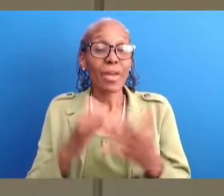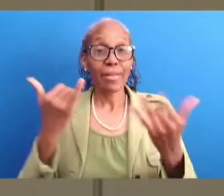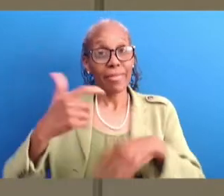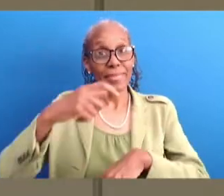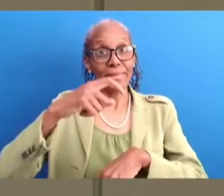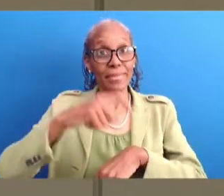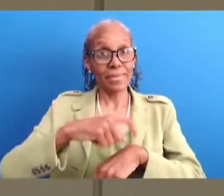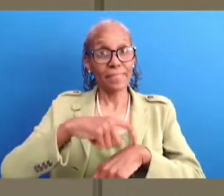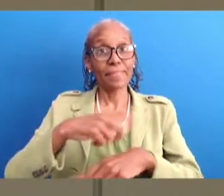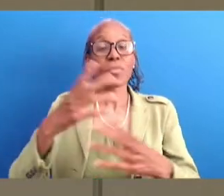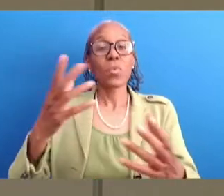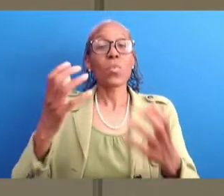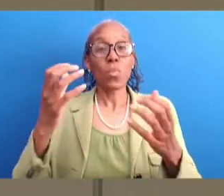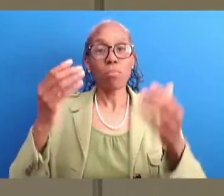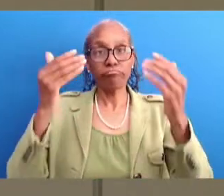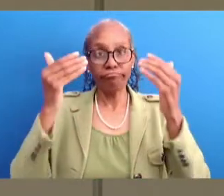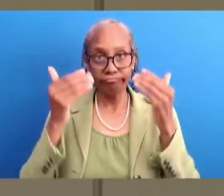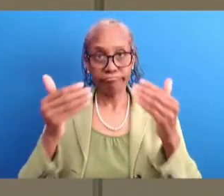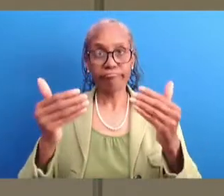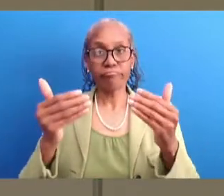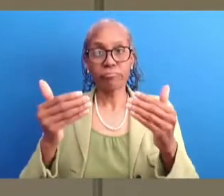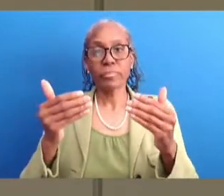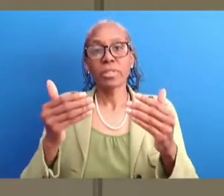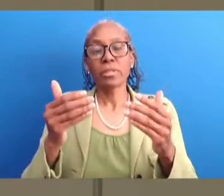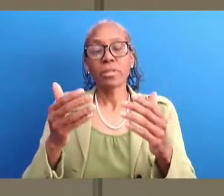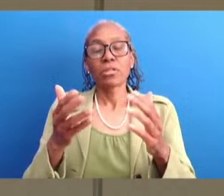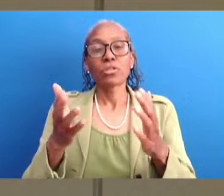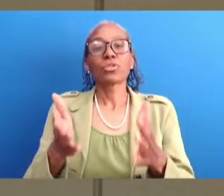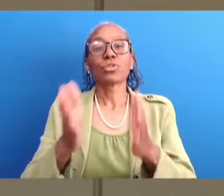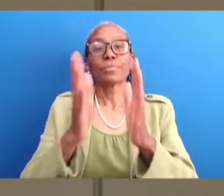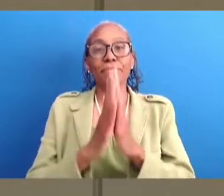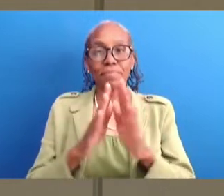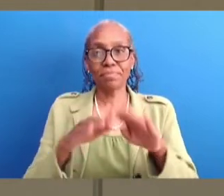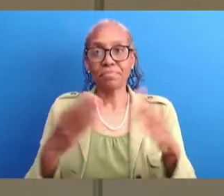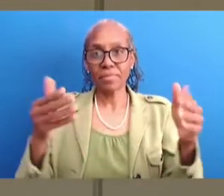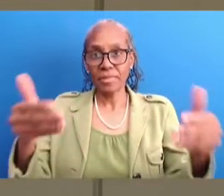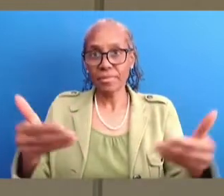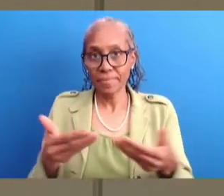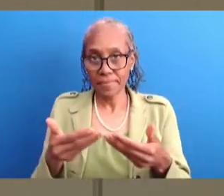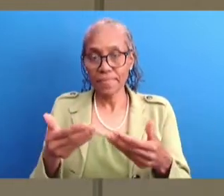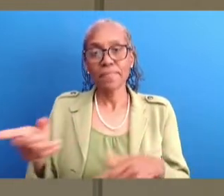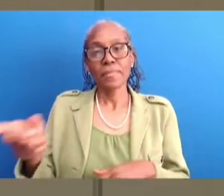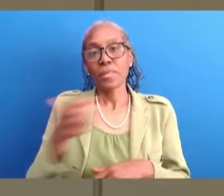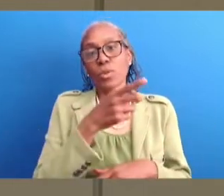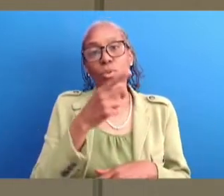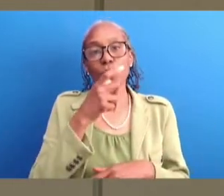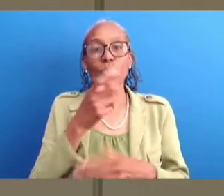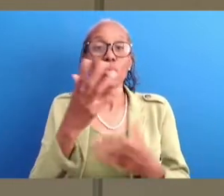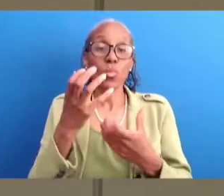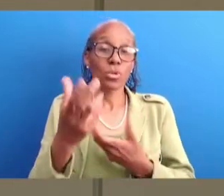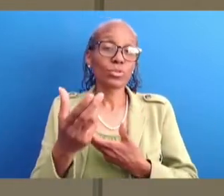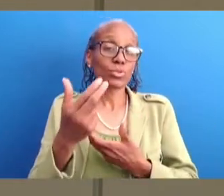EVERYBODY. YEAH. WELL, THANK YOU ALL FOR THAT SO